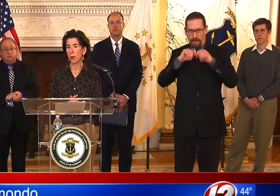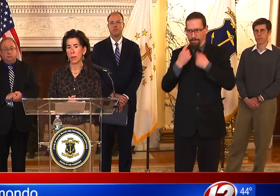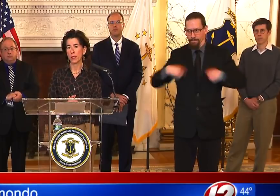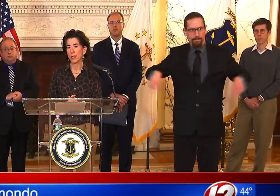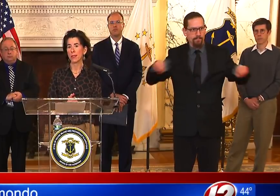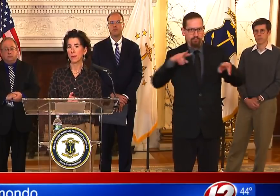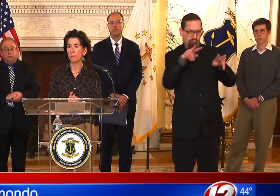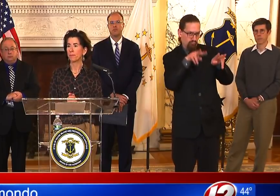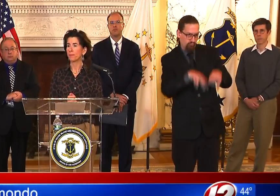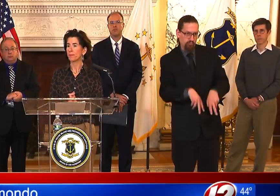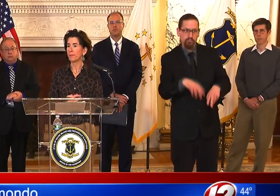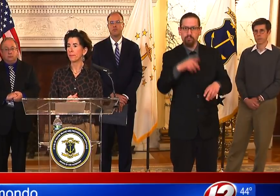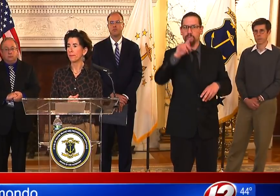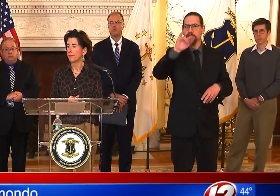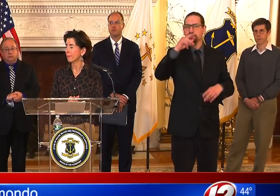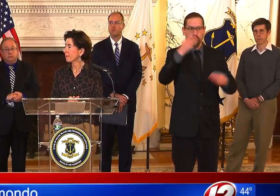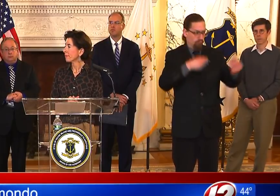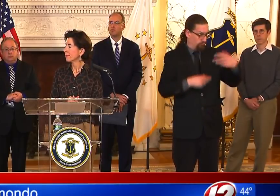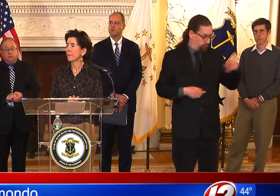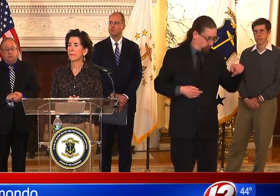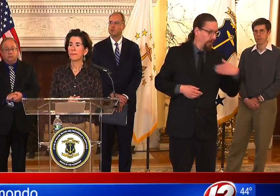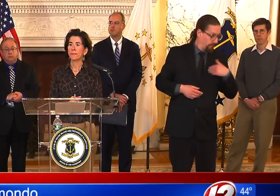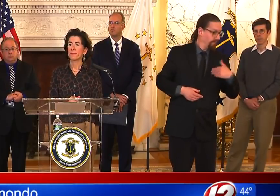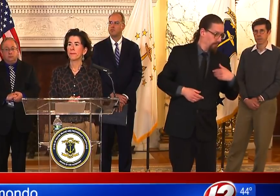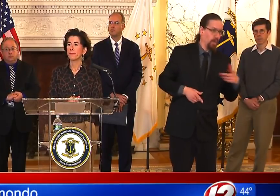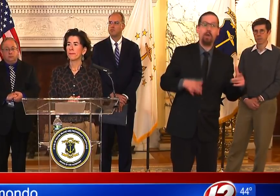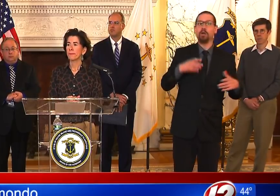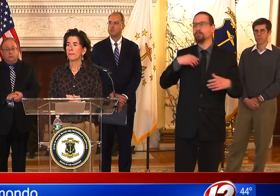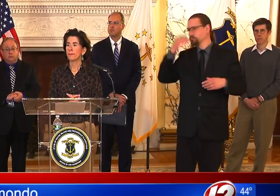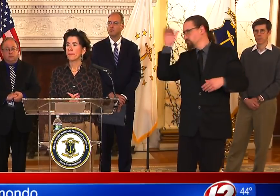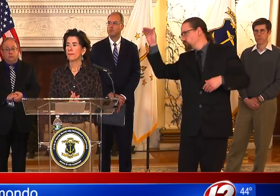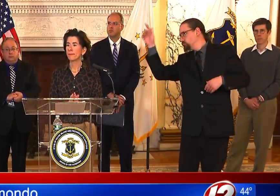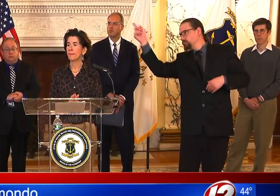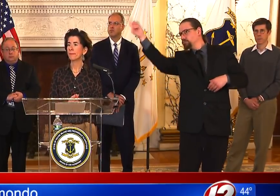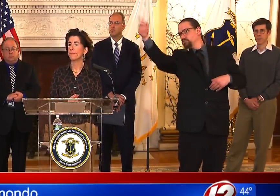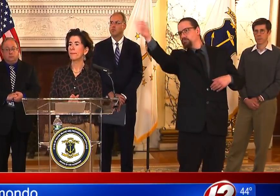PUT IT ON FACEBOOK, WE ARE MONITORING SOCIAL MEDIA AS WE SEEK CROWD, AS WE GET TIPS, WE ARE GOING OUT ON A ONE BY ONE